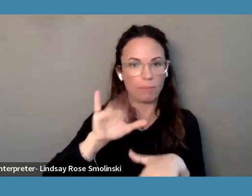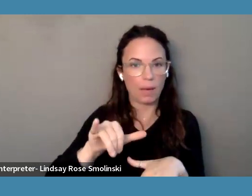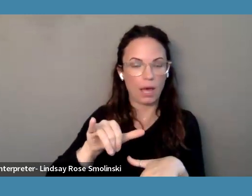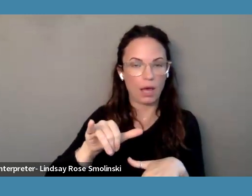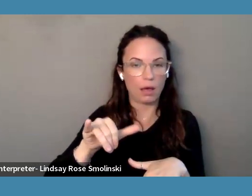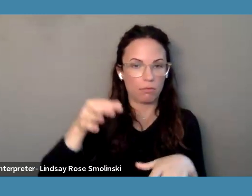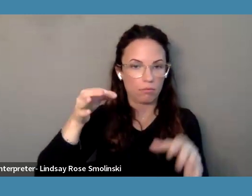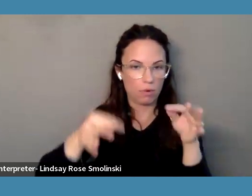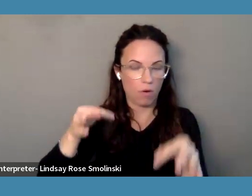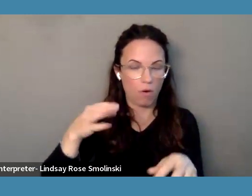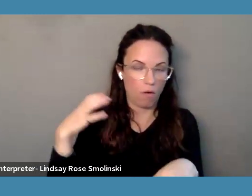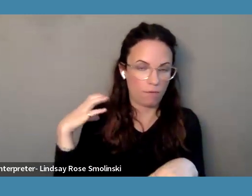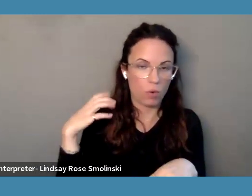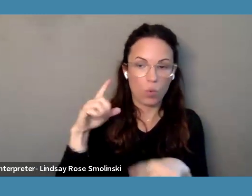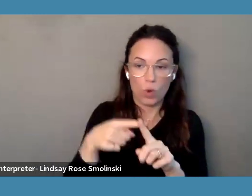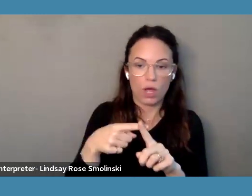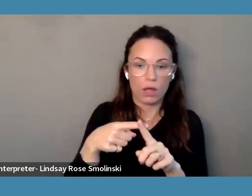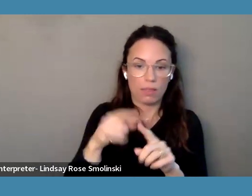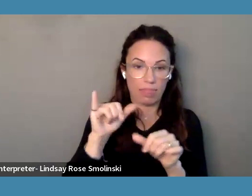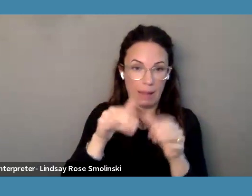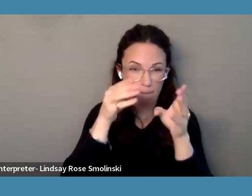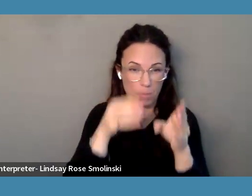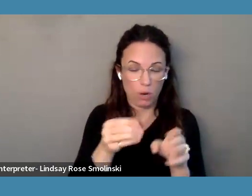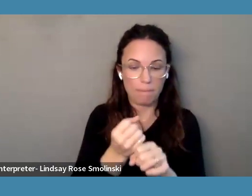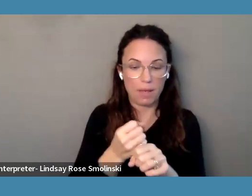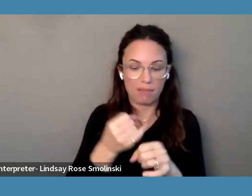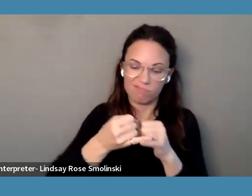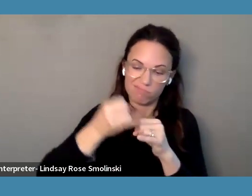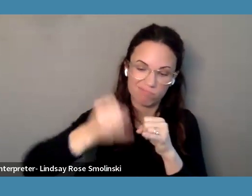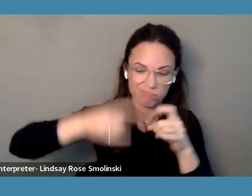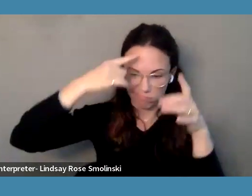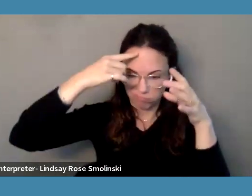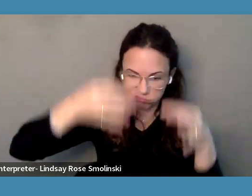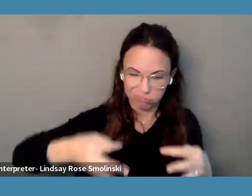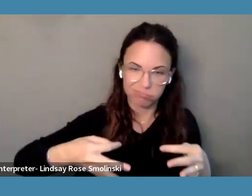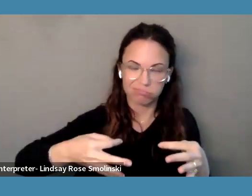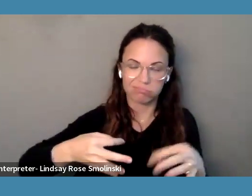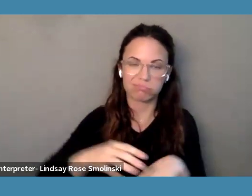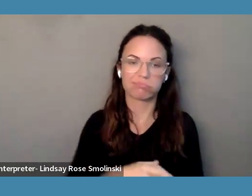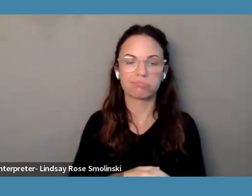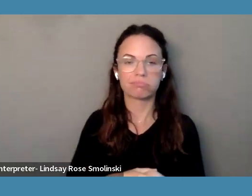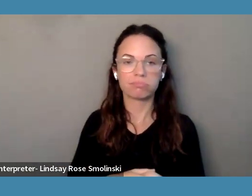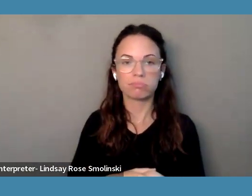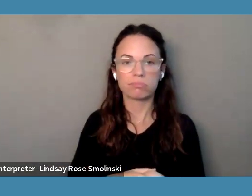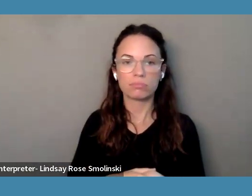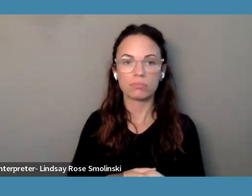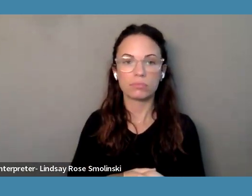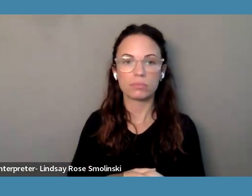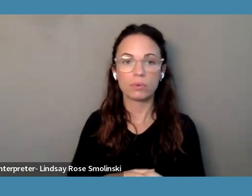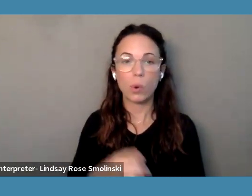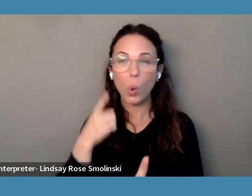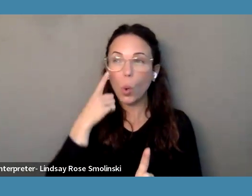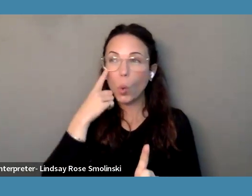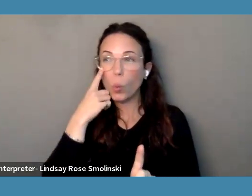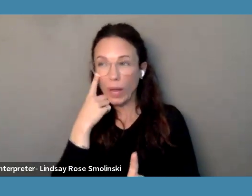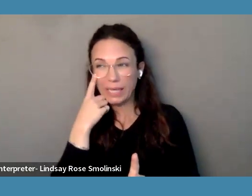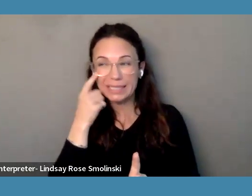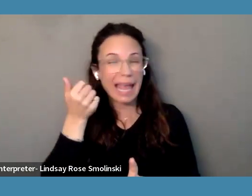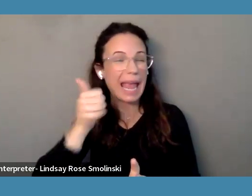when he or she is making the final determination. And witnesses can be anyone with specific knowledge about the subject